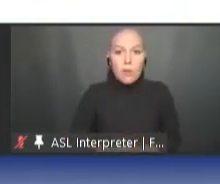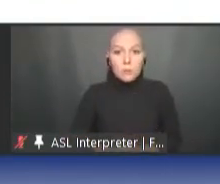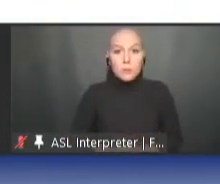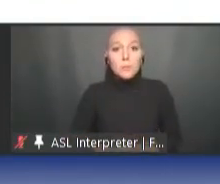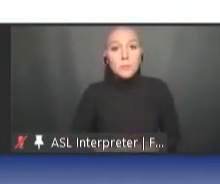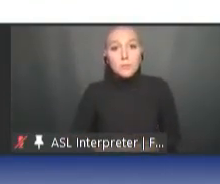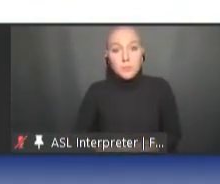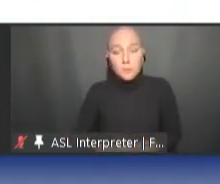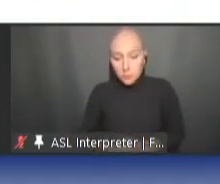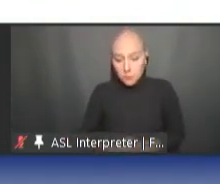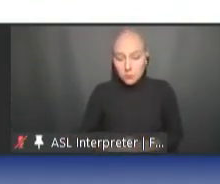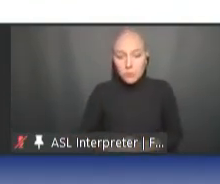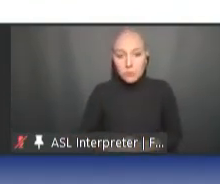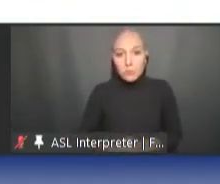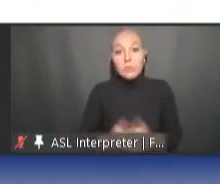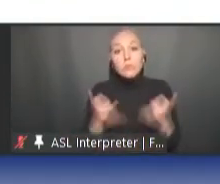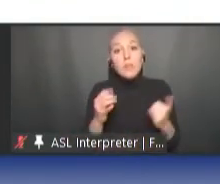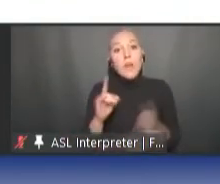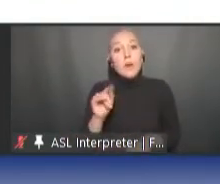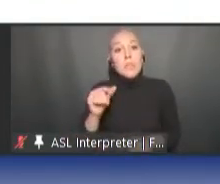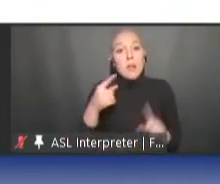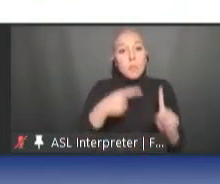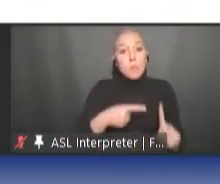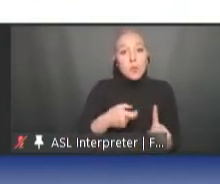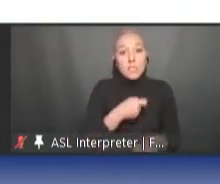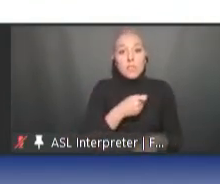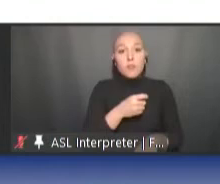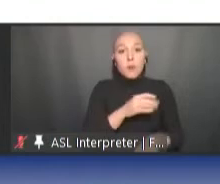Data points from firms in industries that are subject to vaccine requirements show us